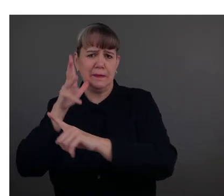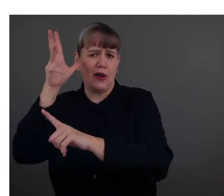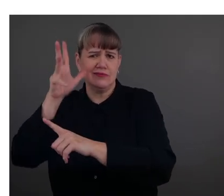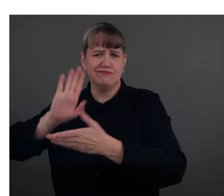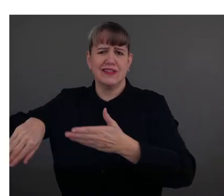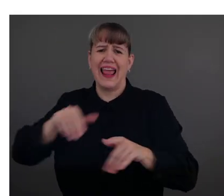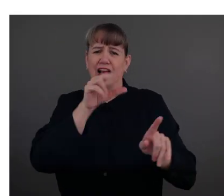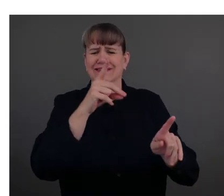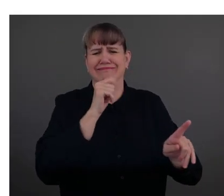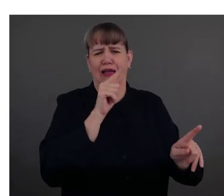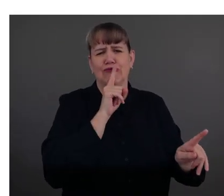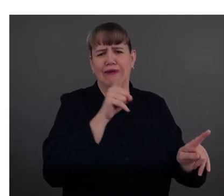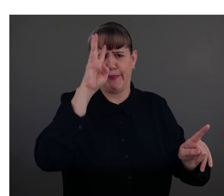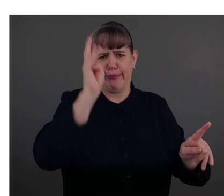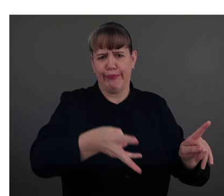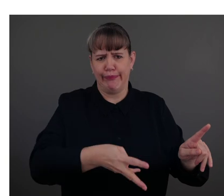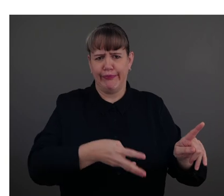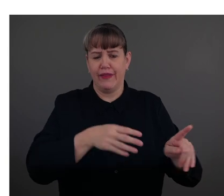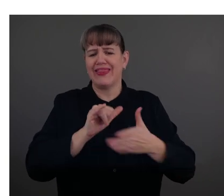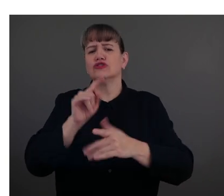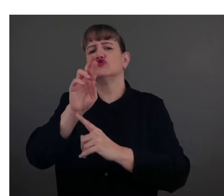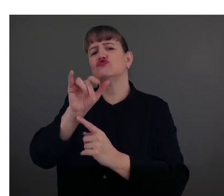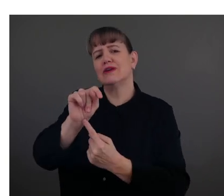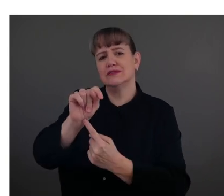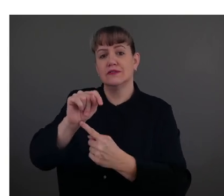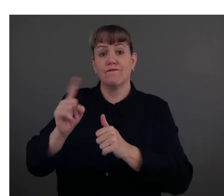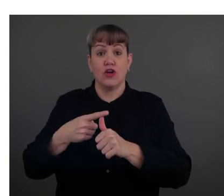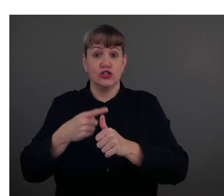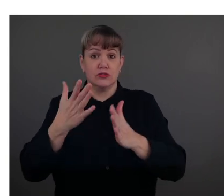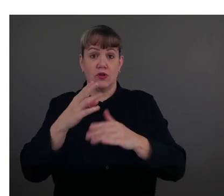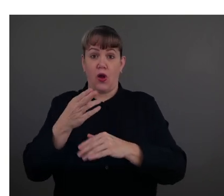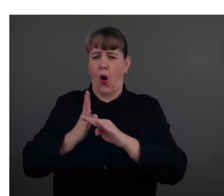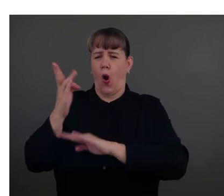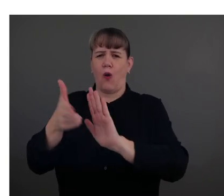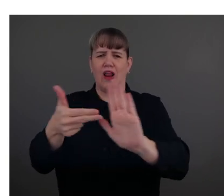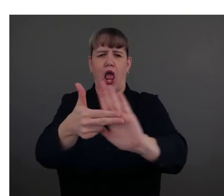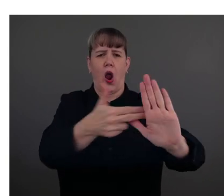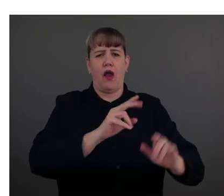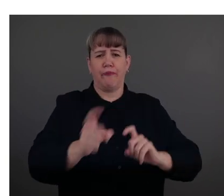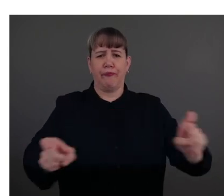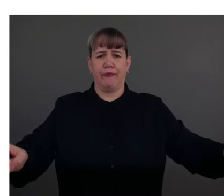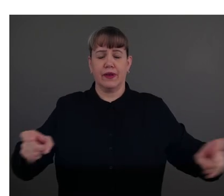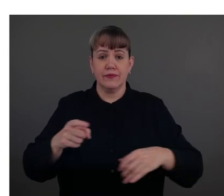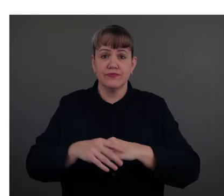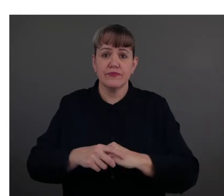ADHD is not real. It's just a trait. First of all, it's definitely over-diagnosed. Barely anything, right? Anything. Love to everybody, but some of the